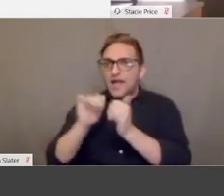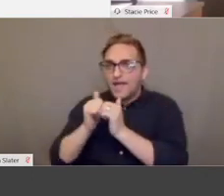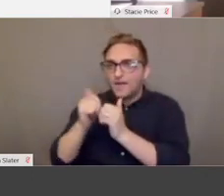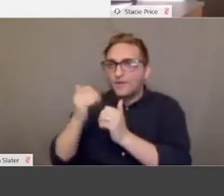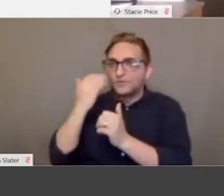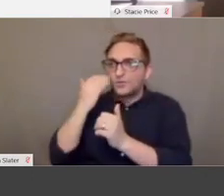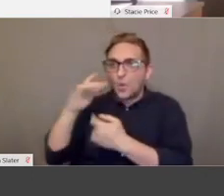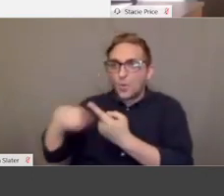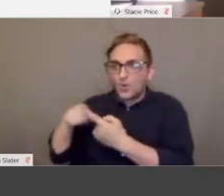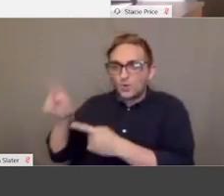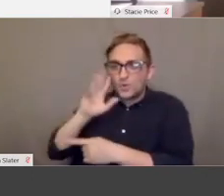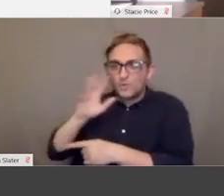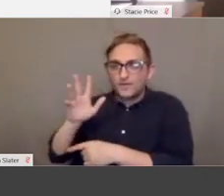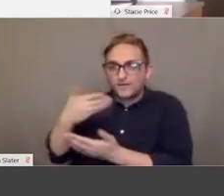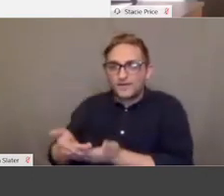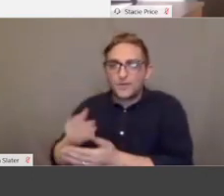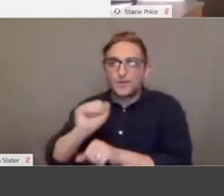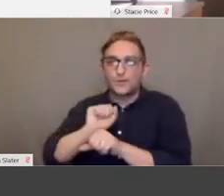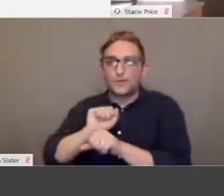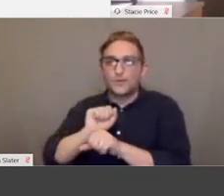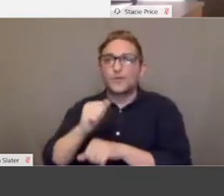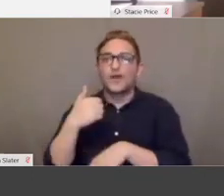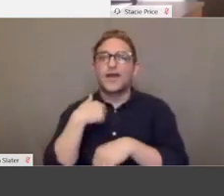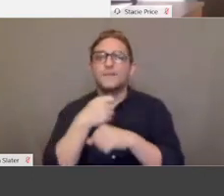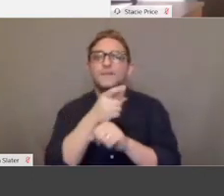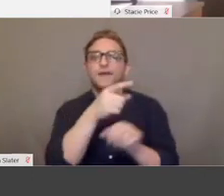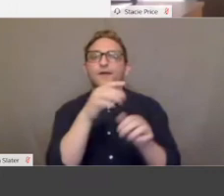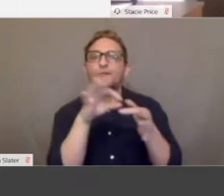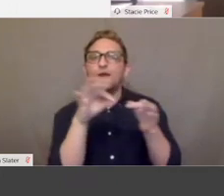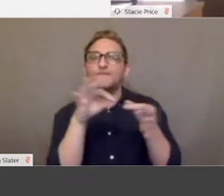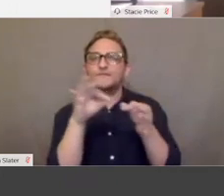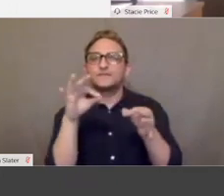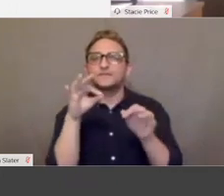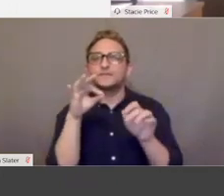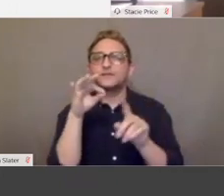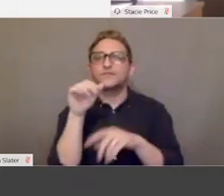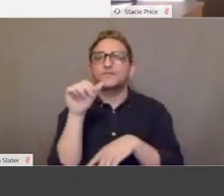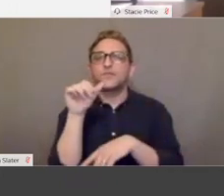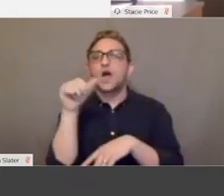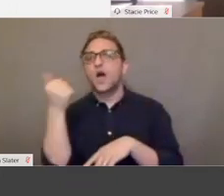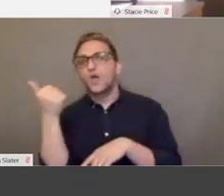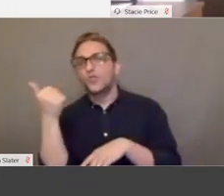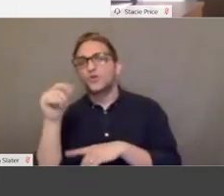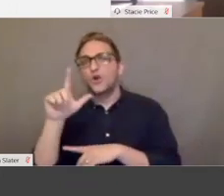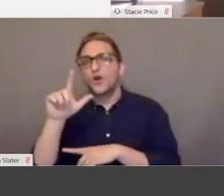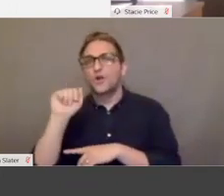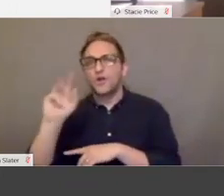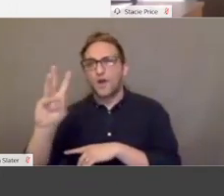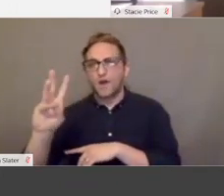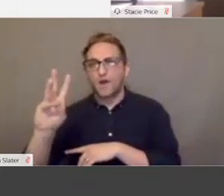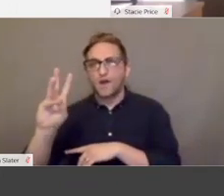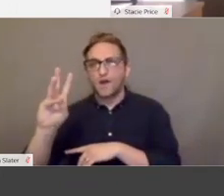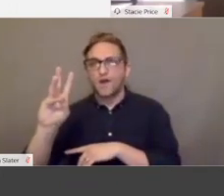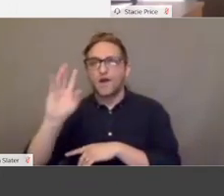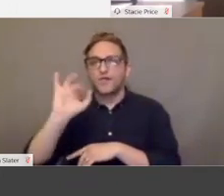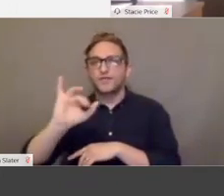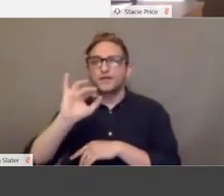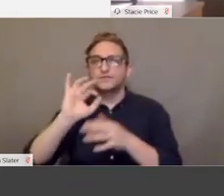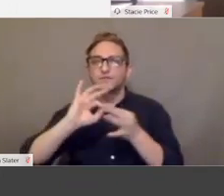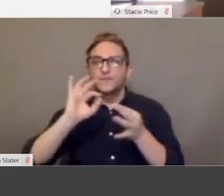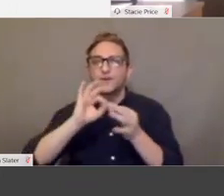I've made a reference to the other law I made reference to earlier where the ADA doesn't